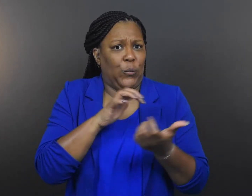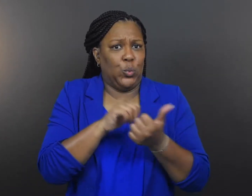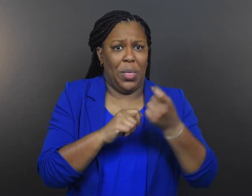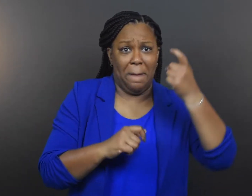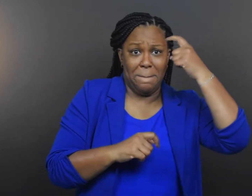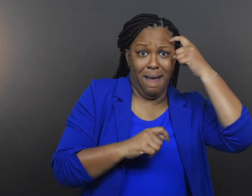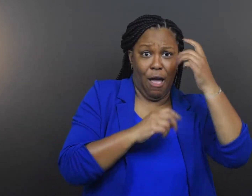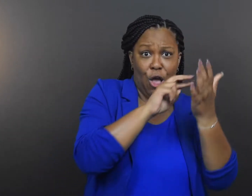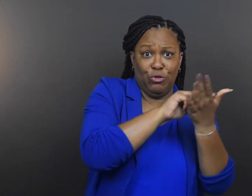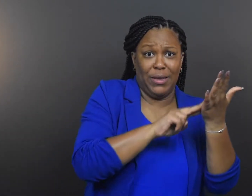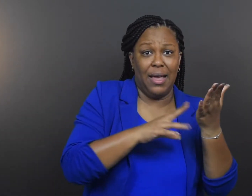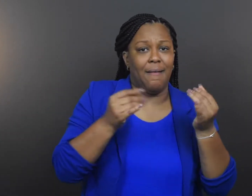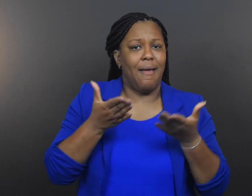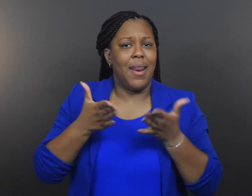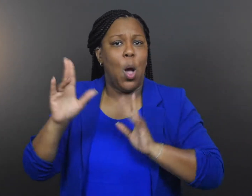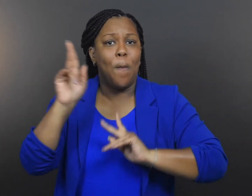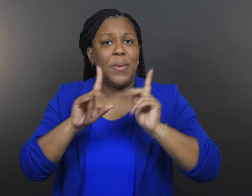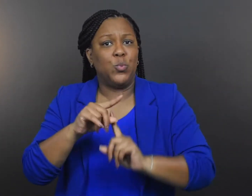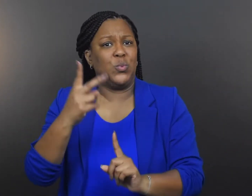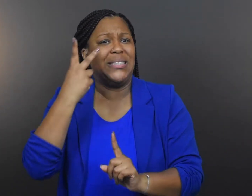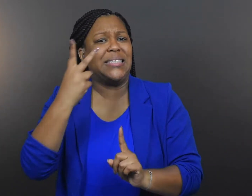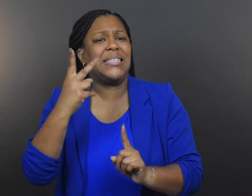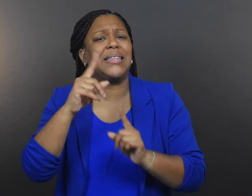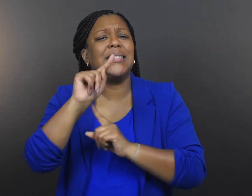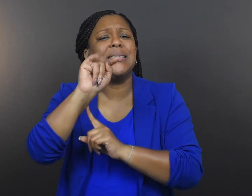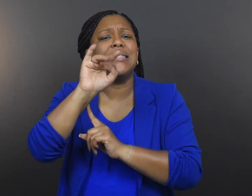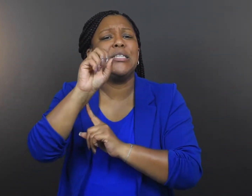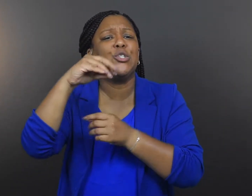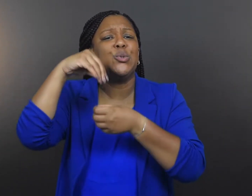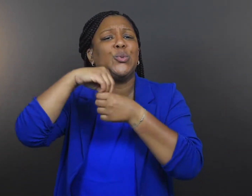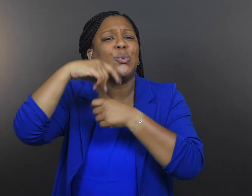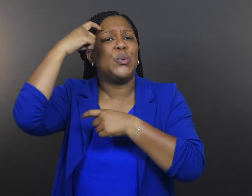What’s easy to confuse with mind reading and allows people to see